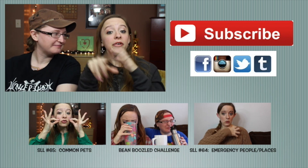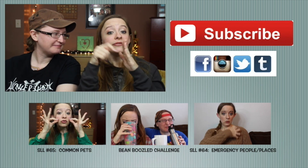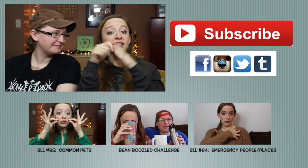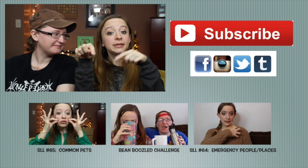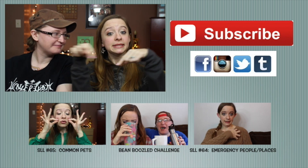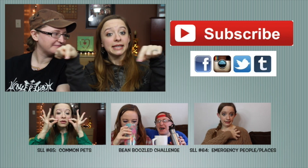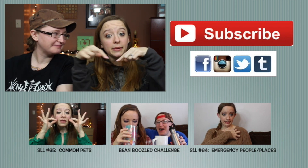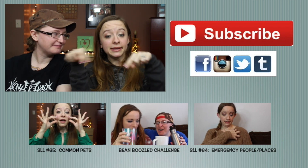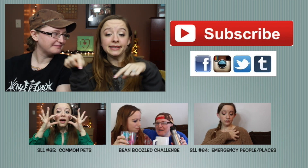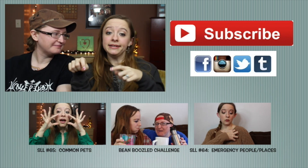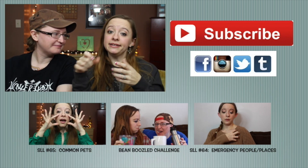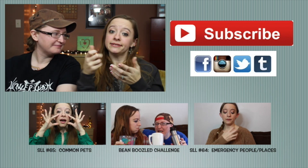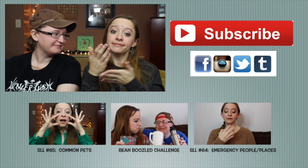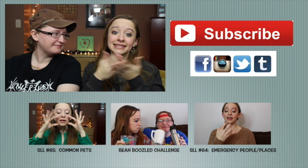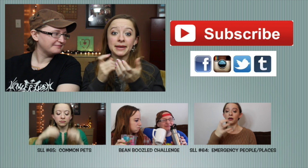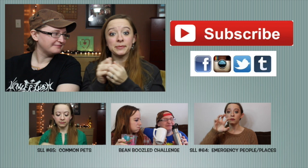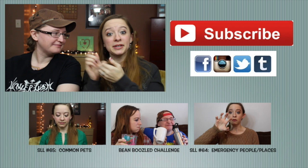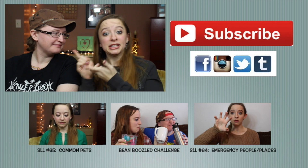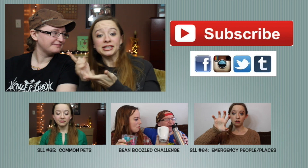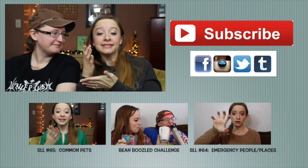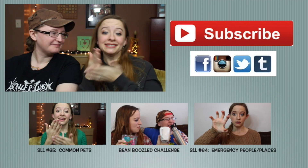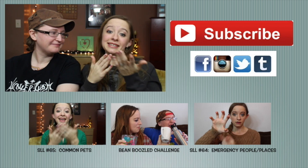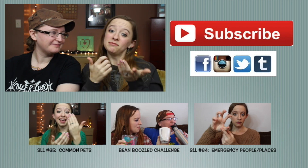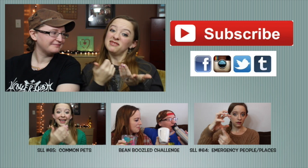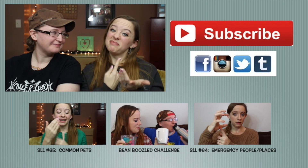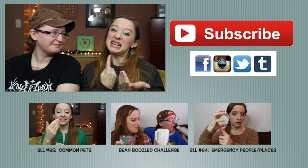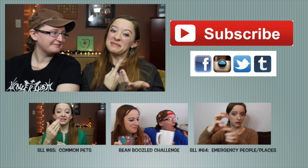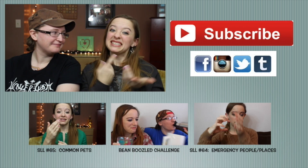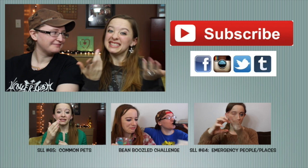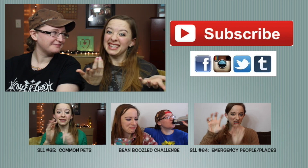I will have other videos down here. So some with Jenna,